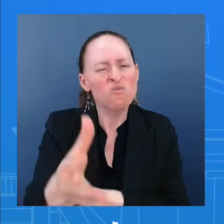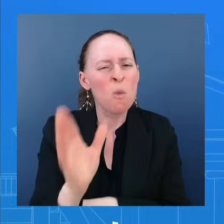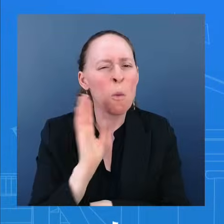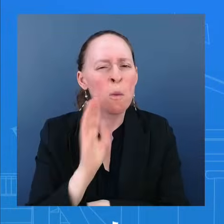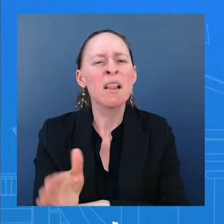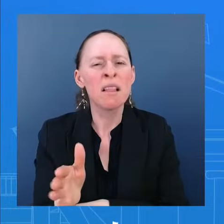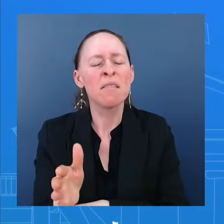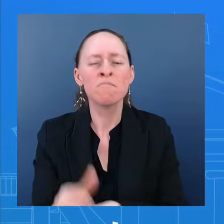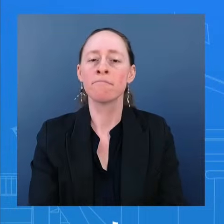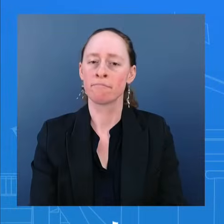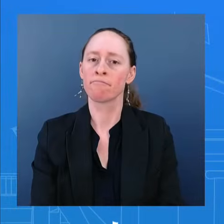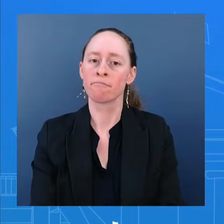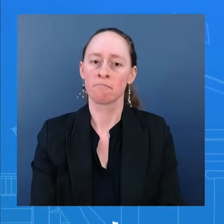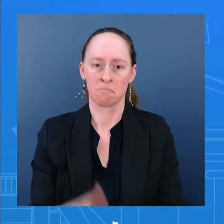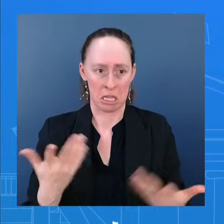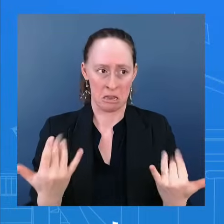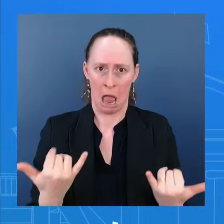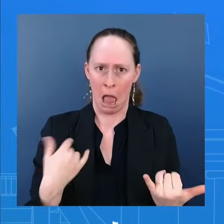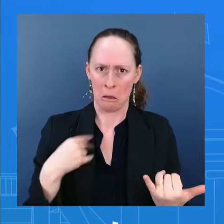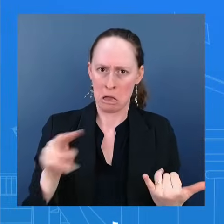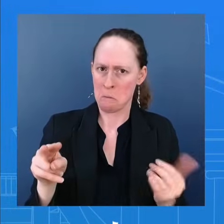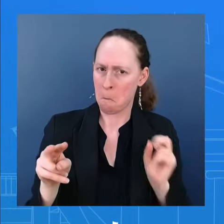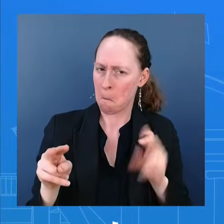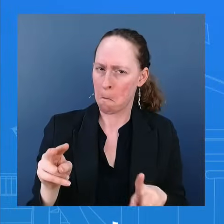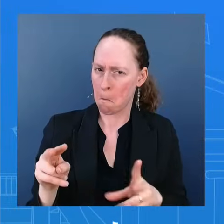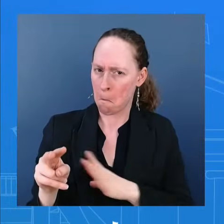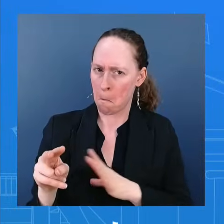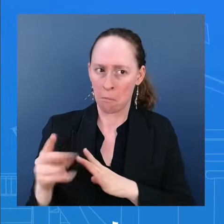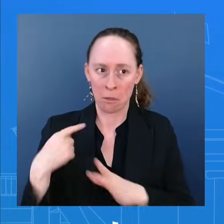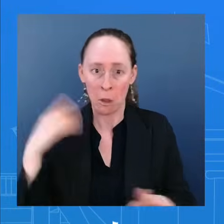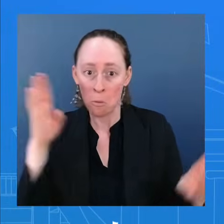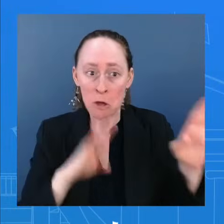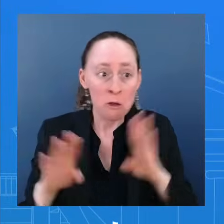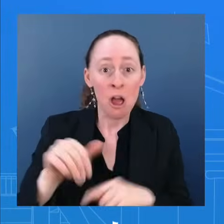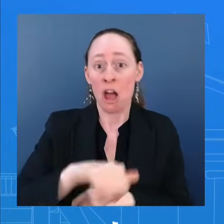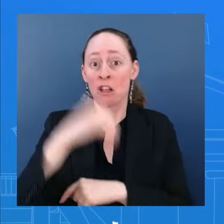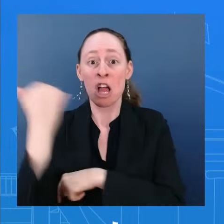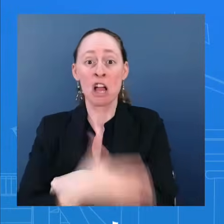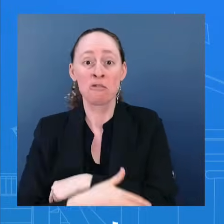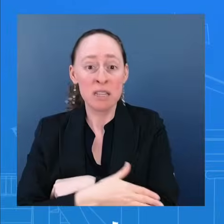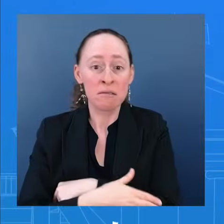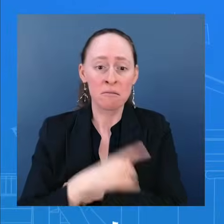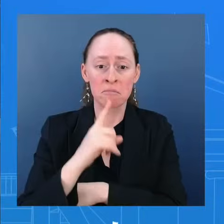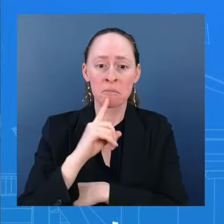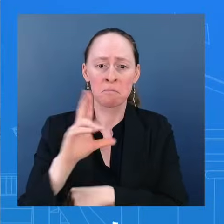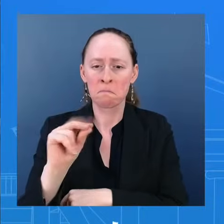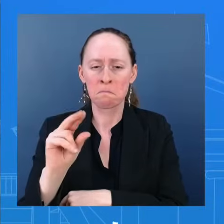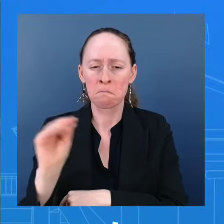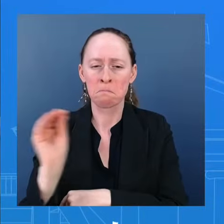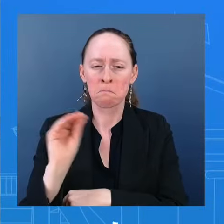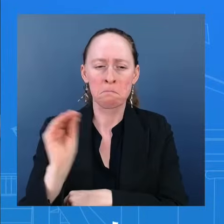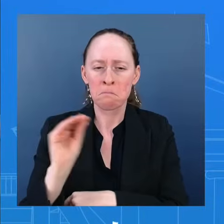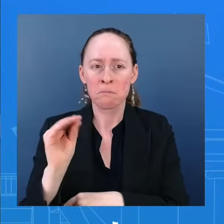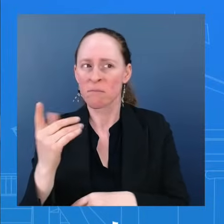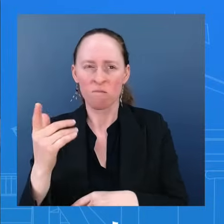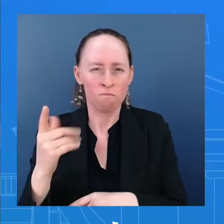that this is some sort of foreign malign activity or, in fact, even criminal. The Press: Well, what I don't understand is --